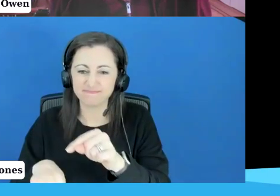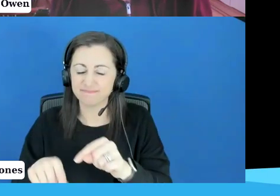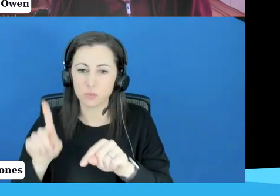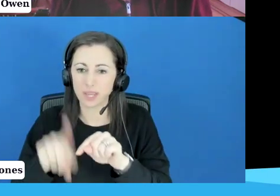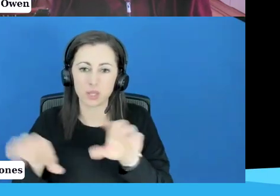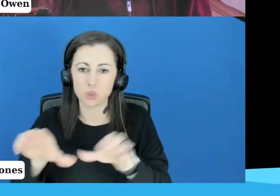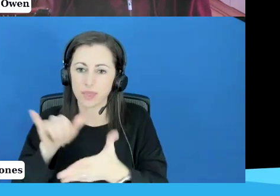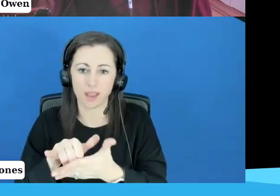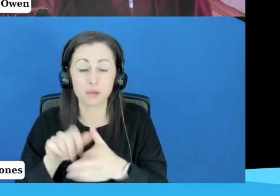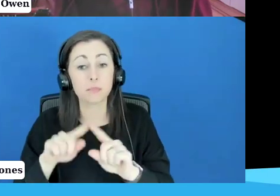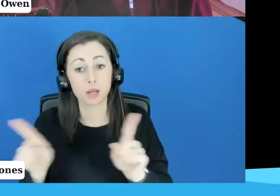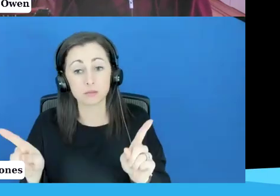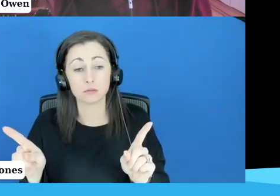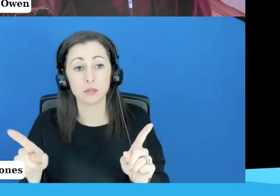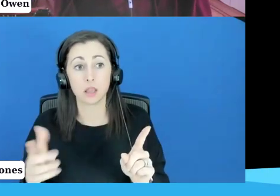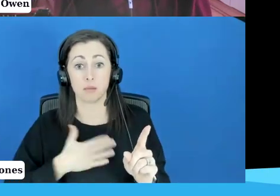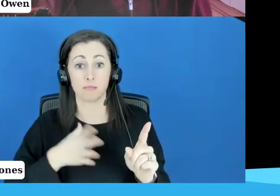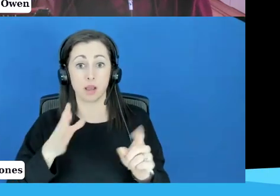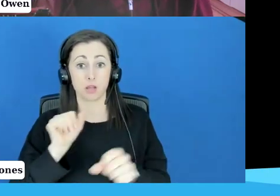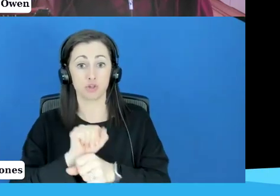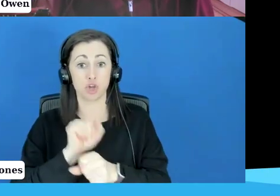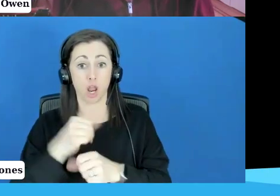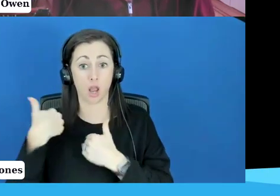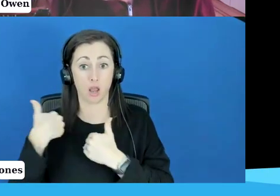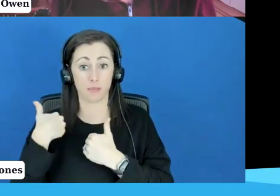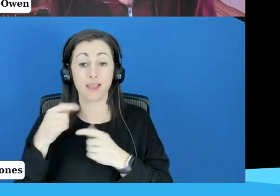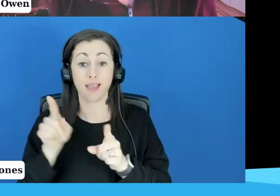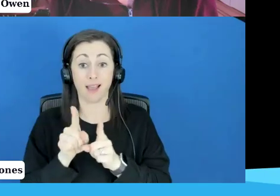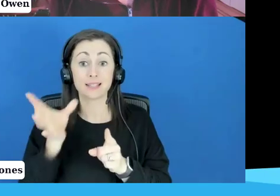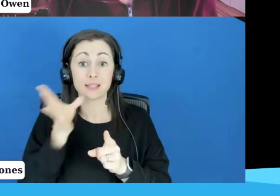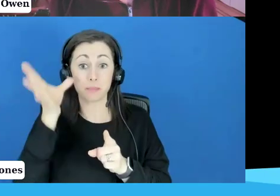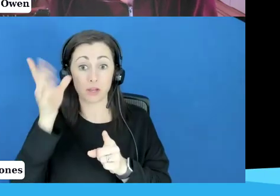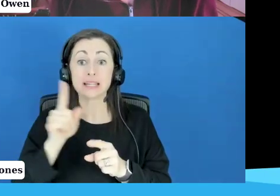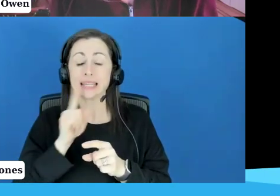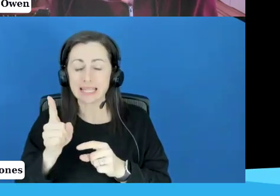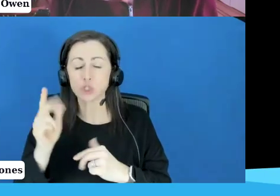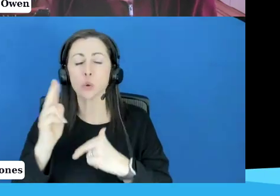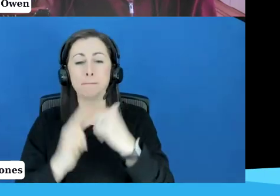But my job as a parent is to help build that village. This is so hard to do alone, you guys.